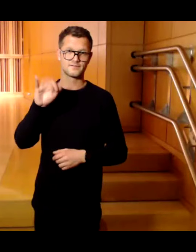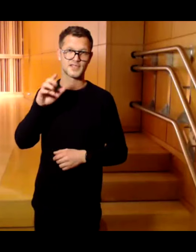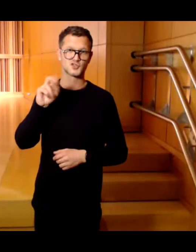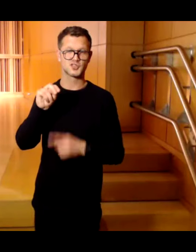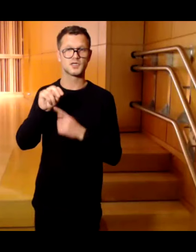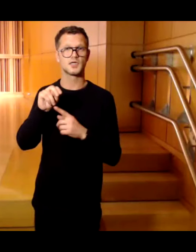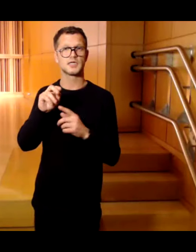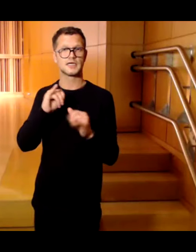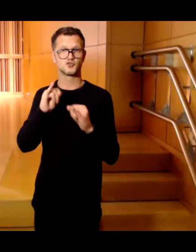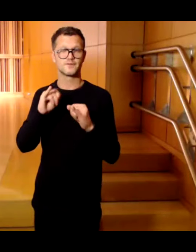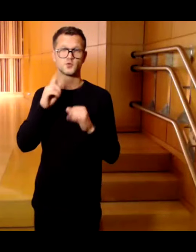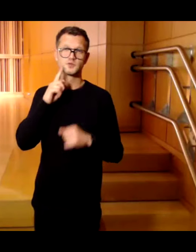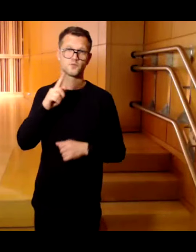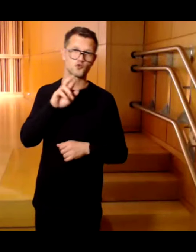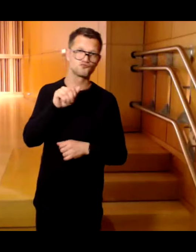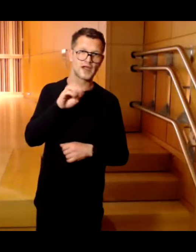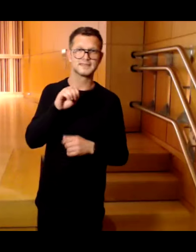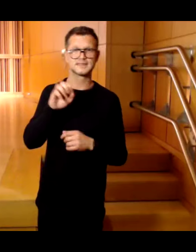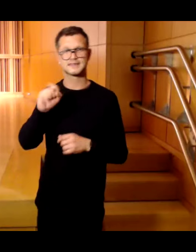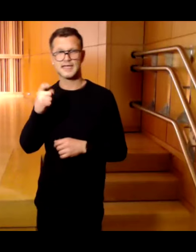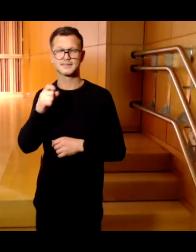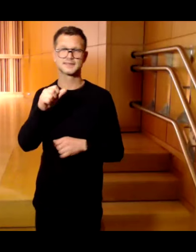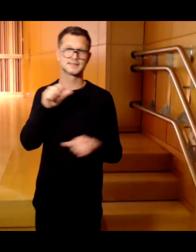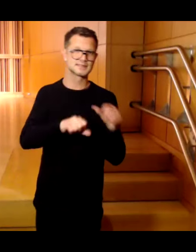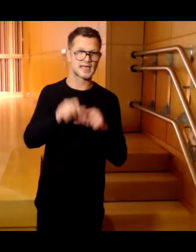on race, sex, science fiction, and some comics. And I, of course.